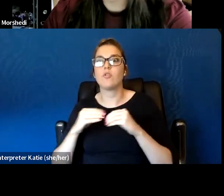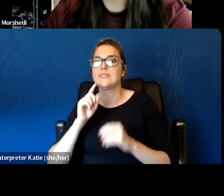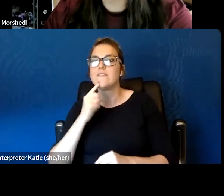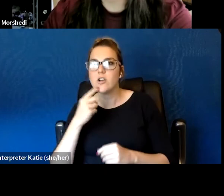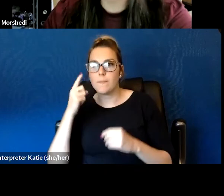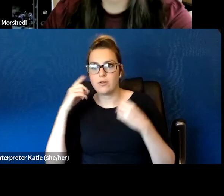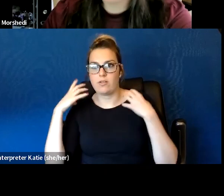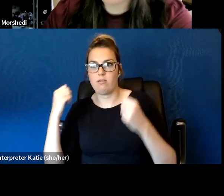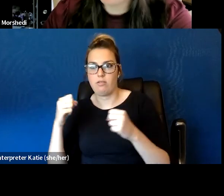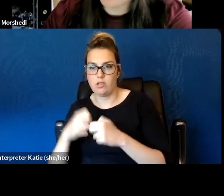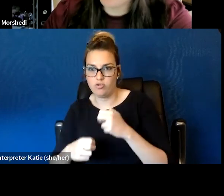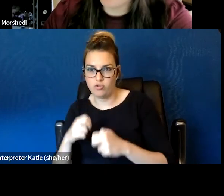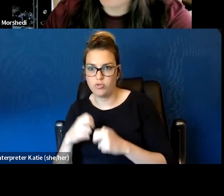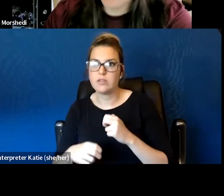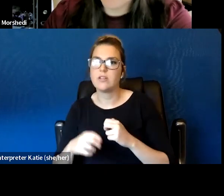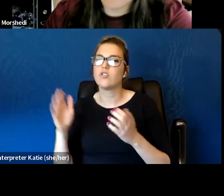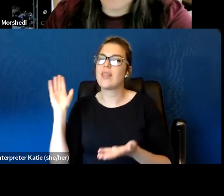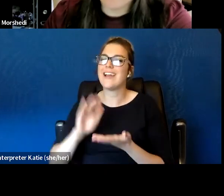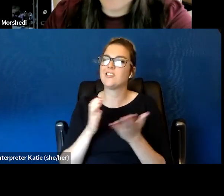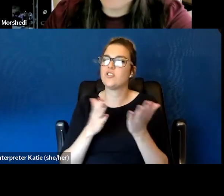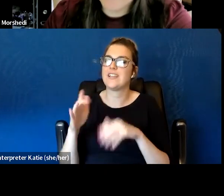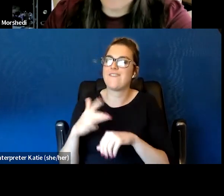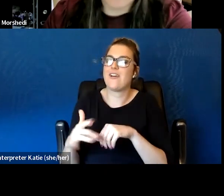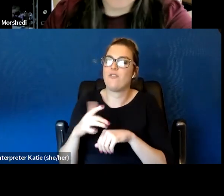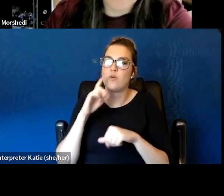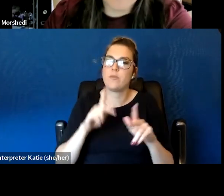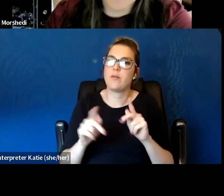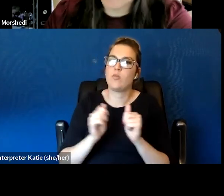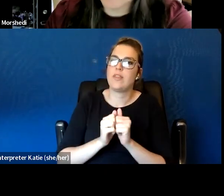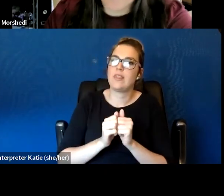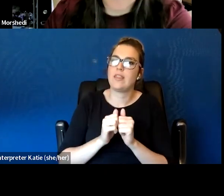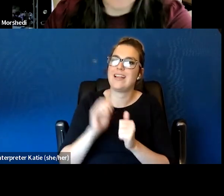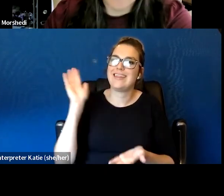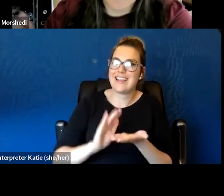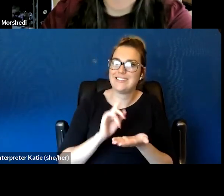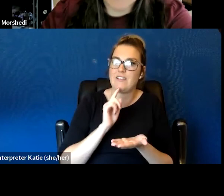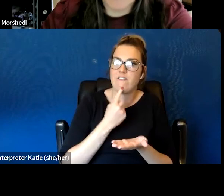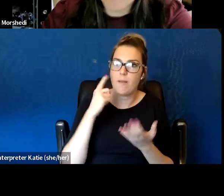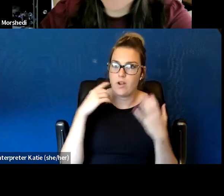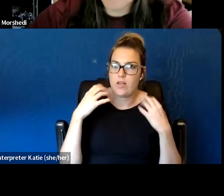And so this person is in particular sharing that they're in a program that they outgrew a long time ago, but there's not like a place to move on to.